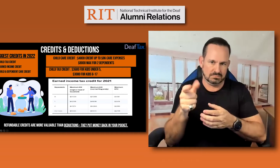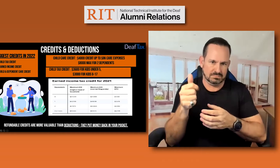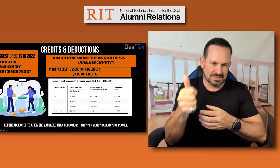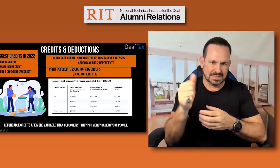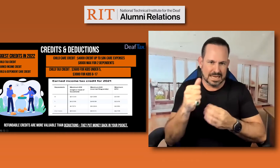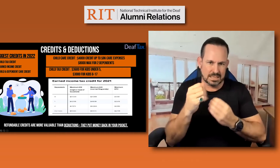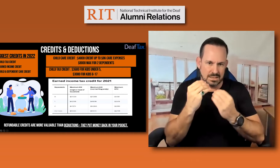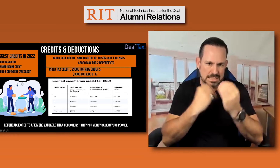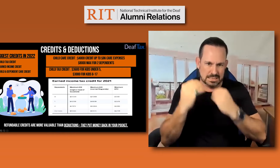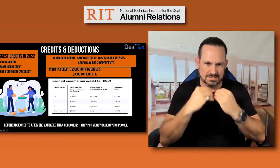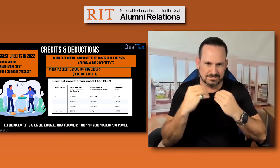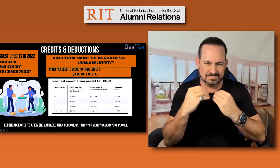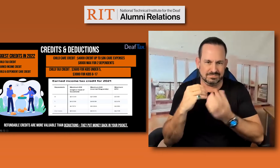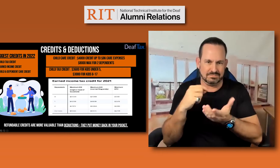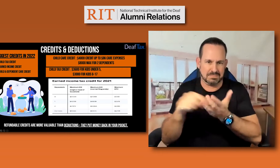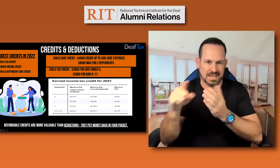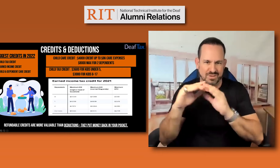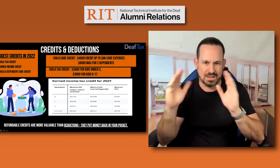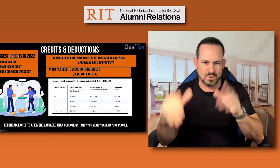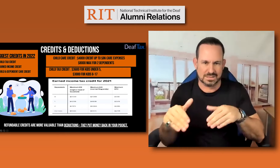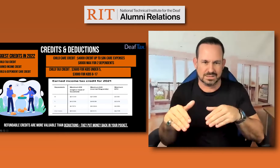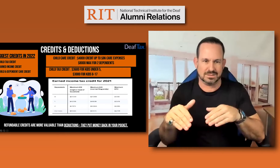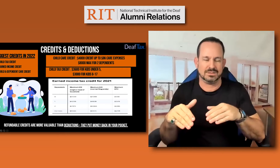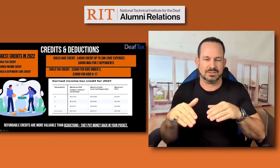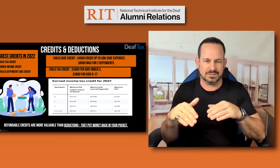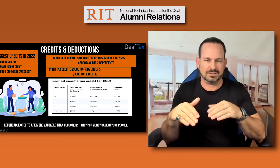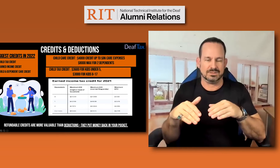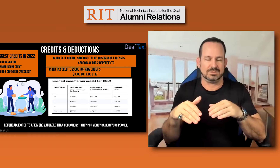And EIC is money to make sure that people have